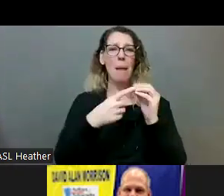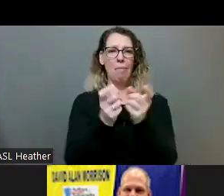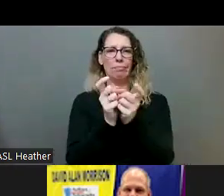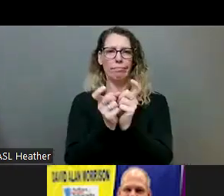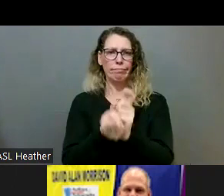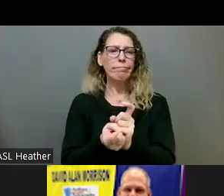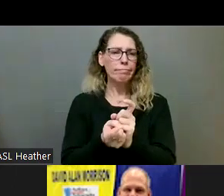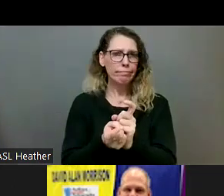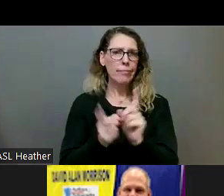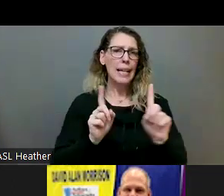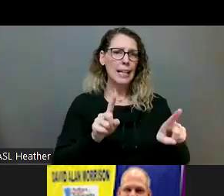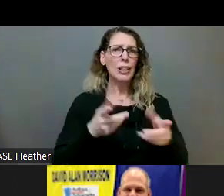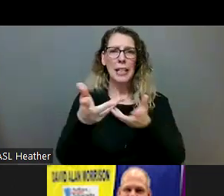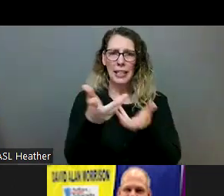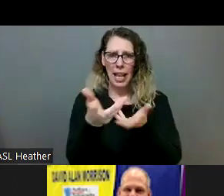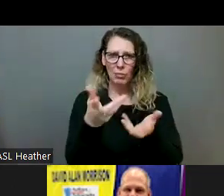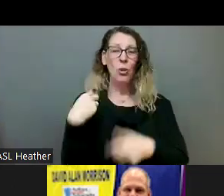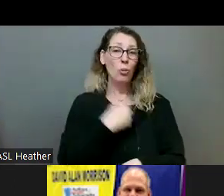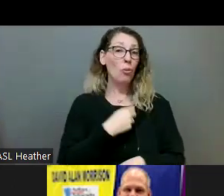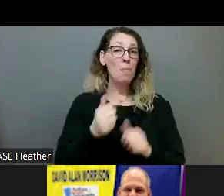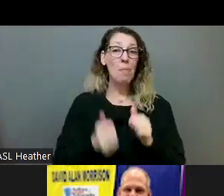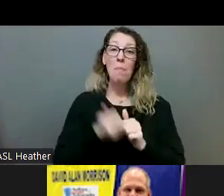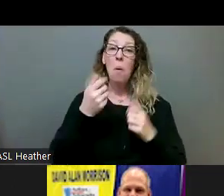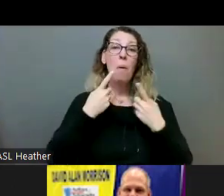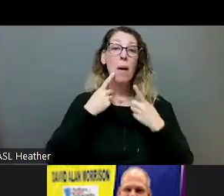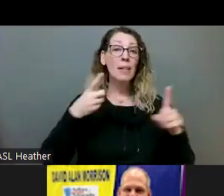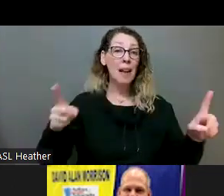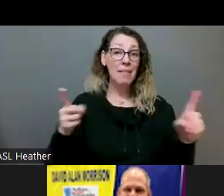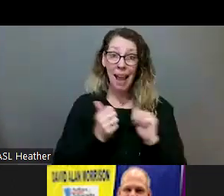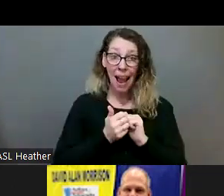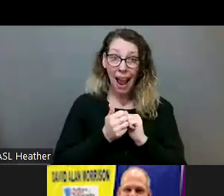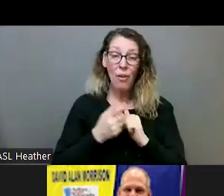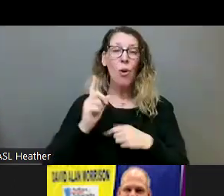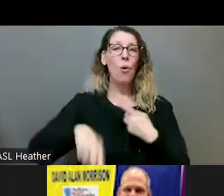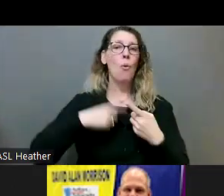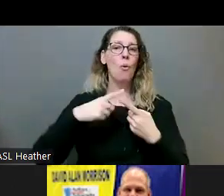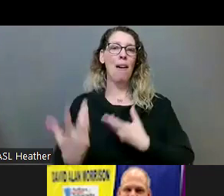we can do it most effectively when we embed it in our multi-tiered systems